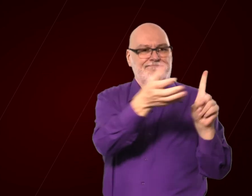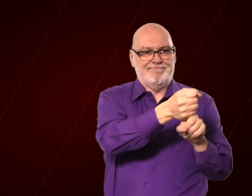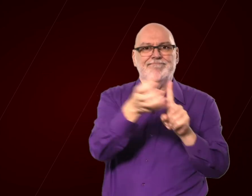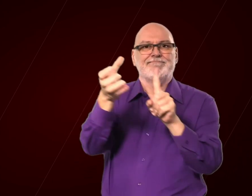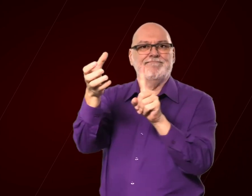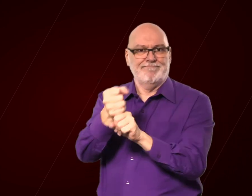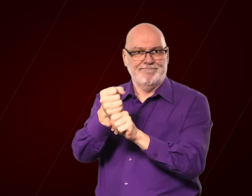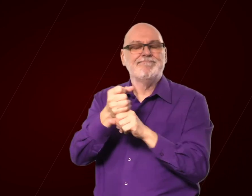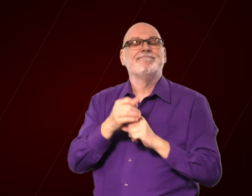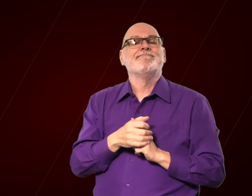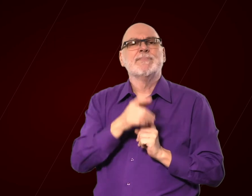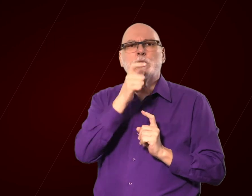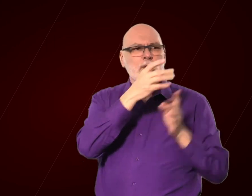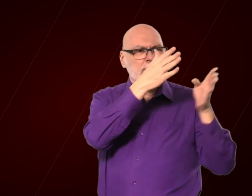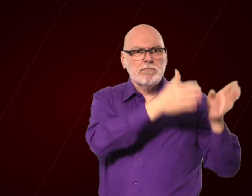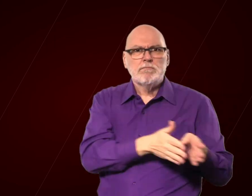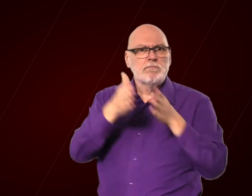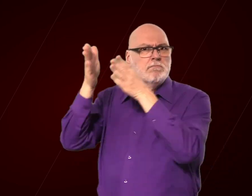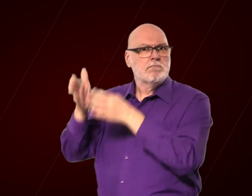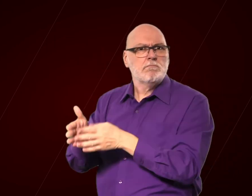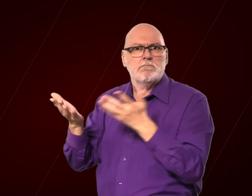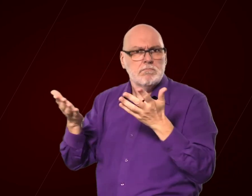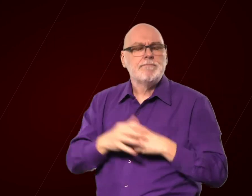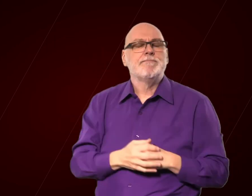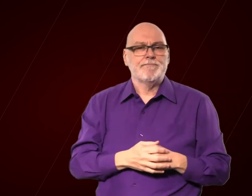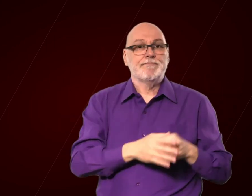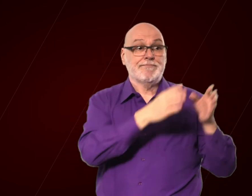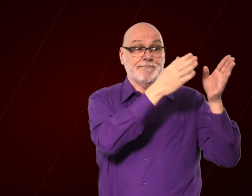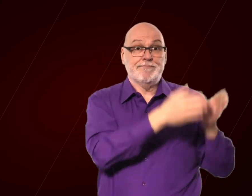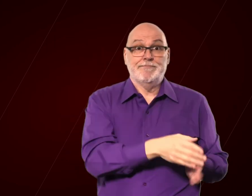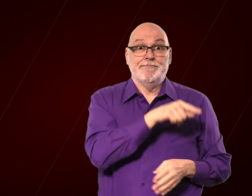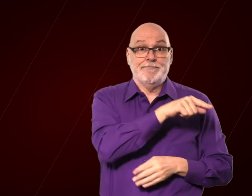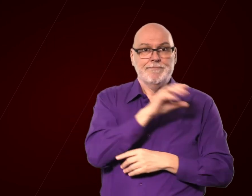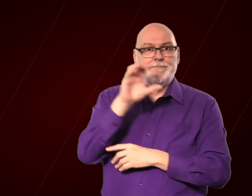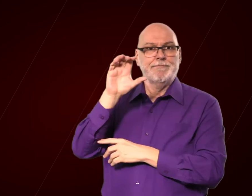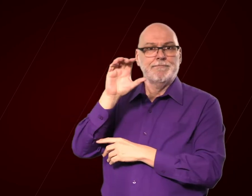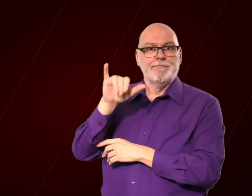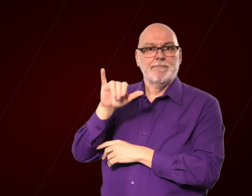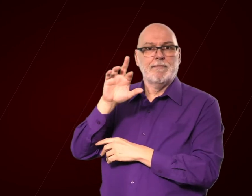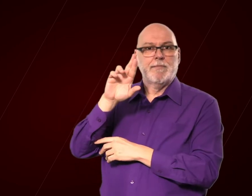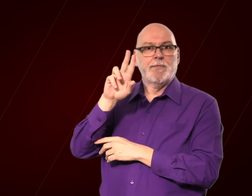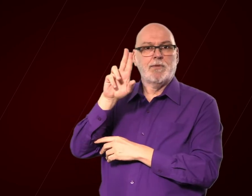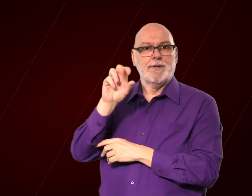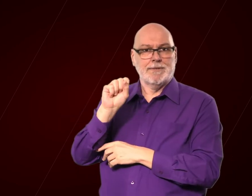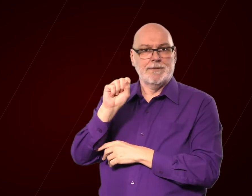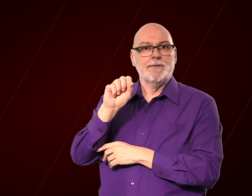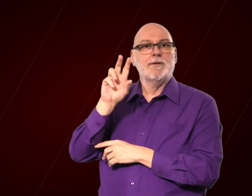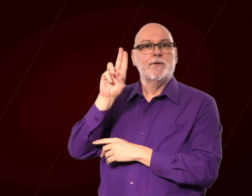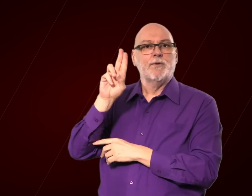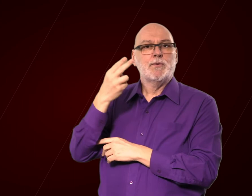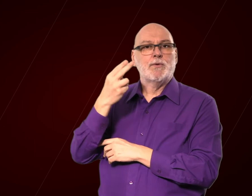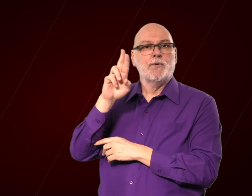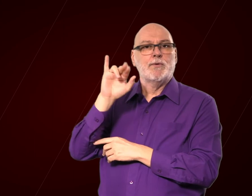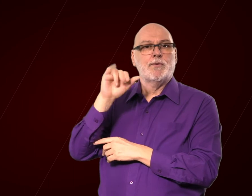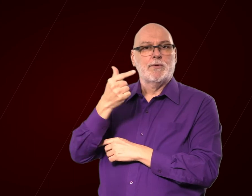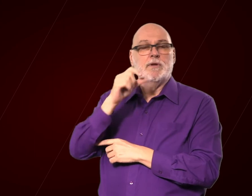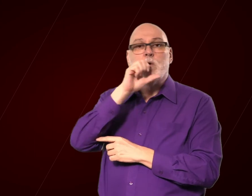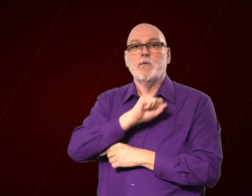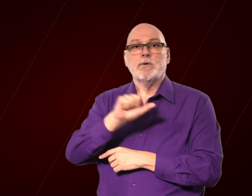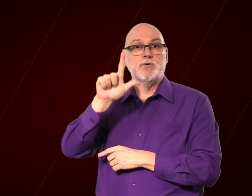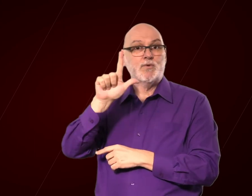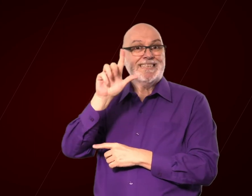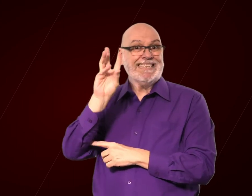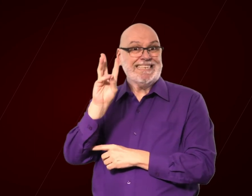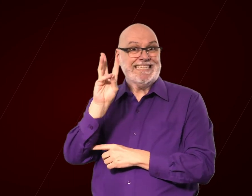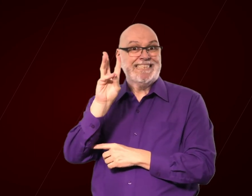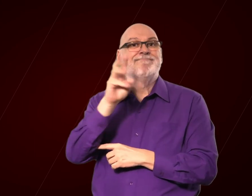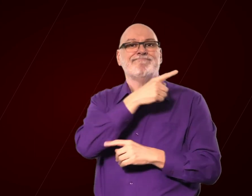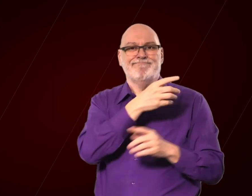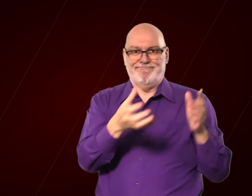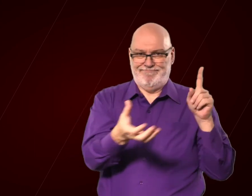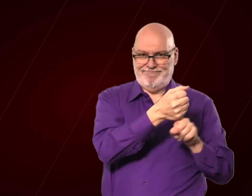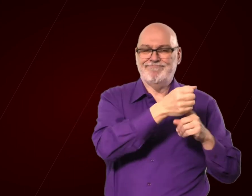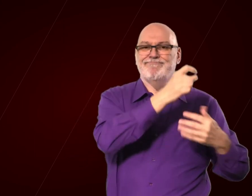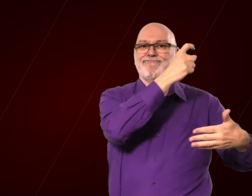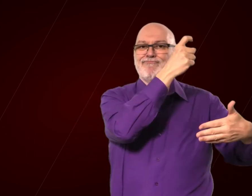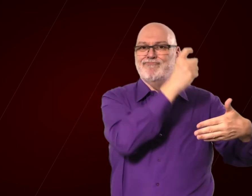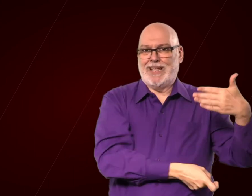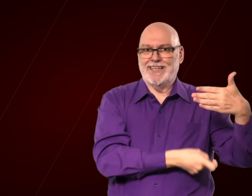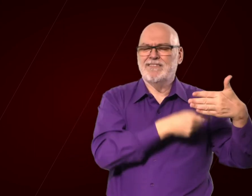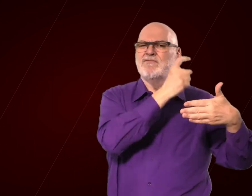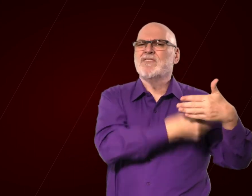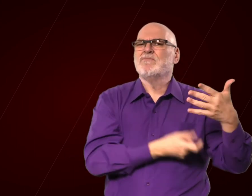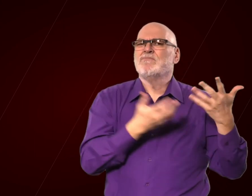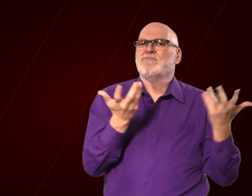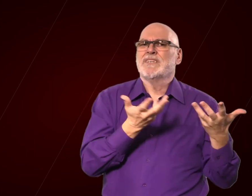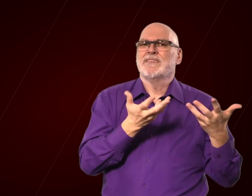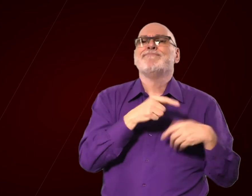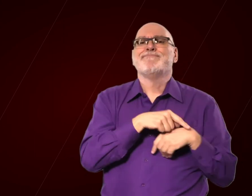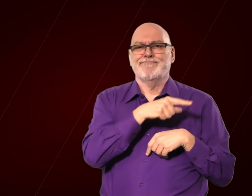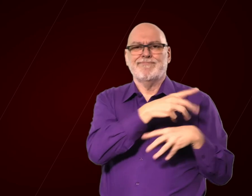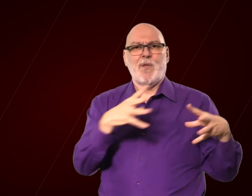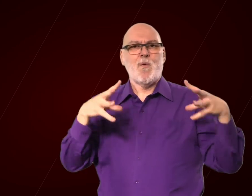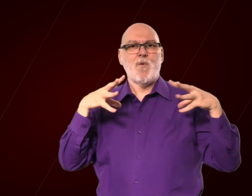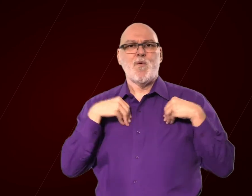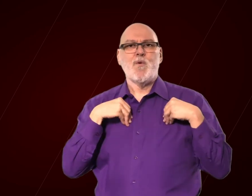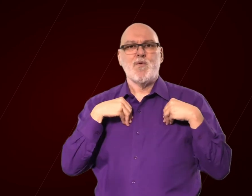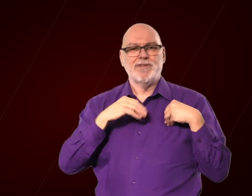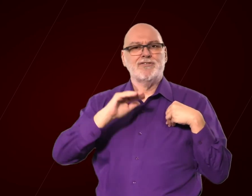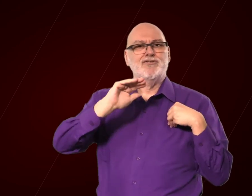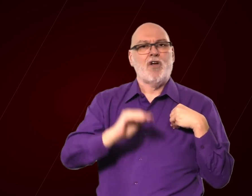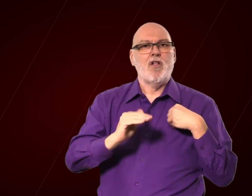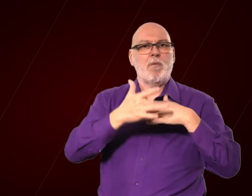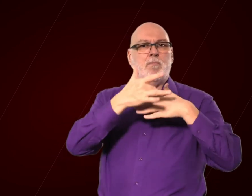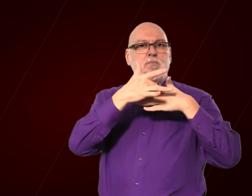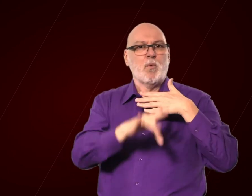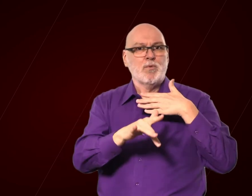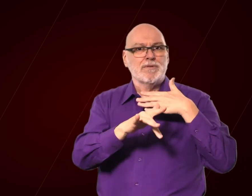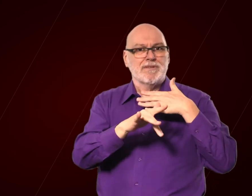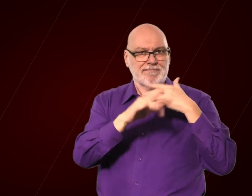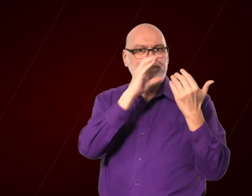Cyrus Uhrig, 26, was charged with possession of child pornography